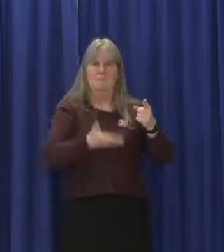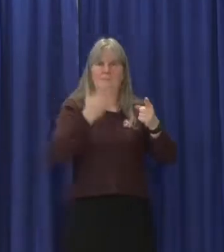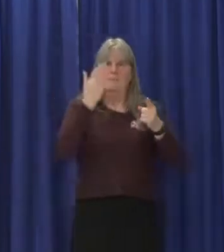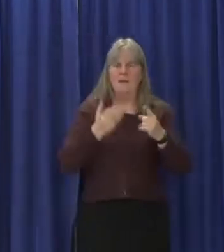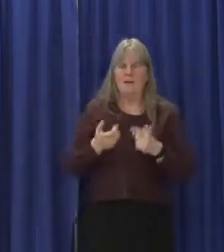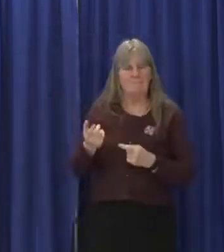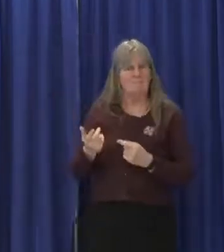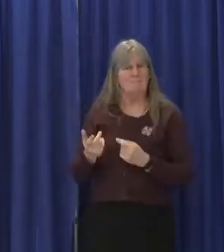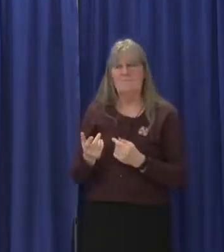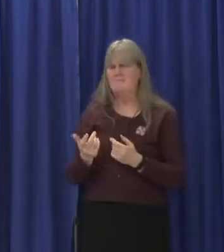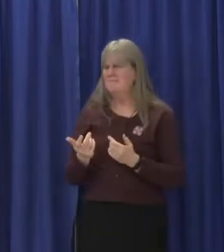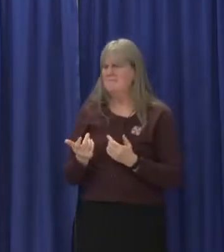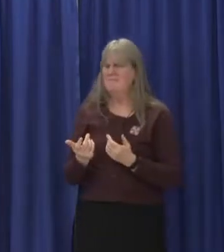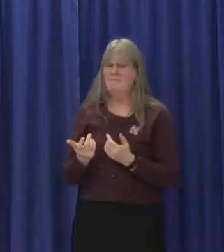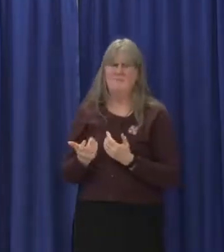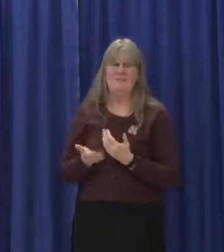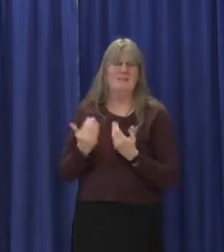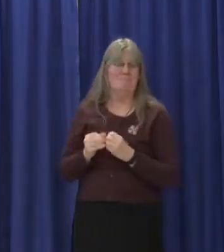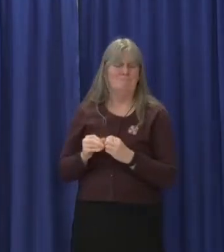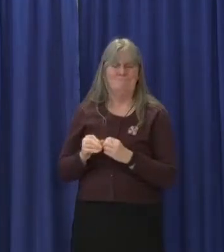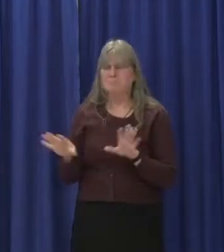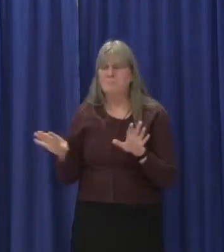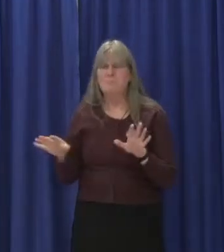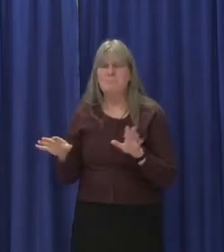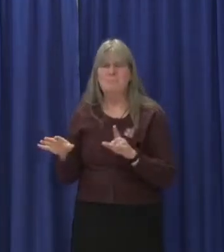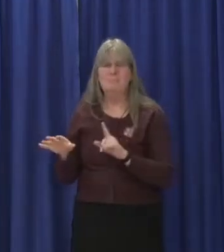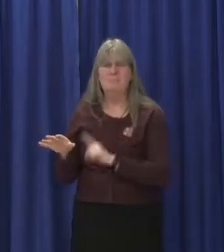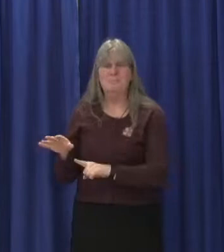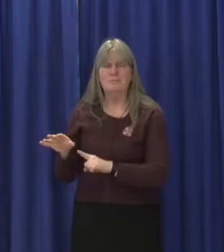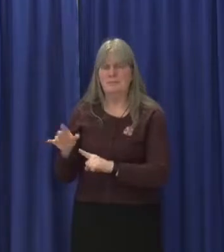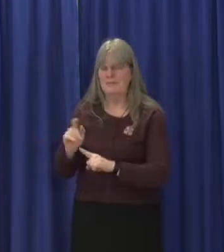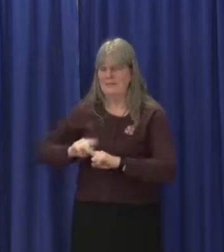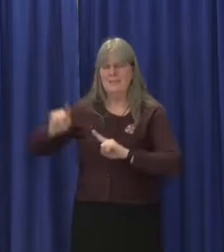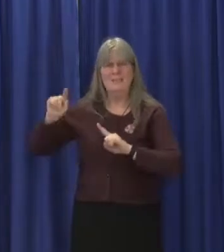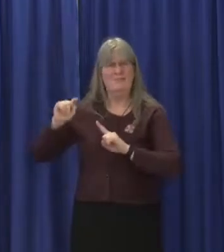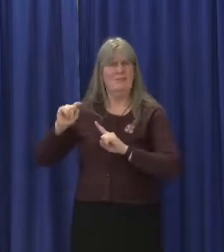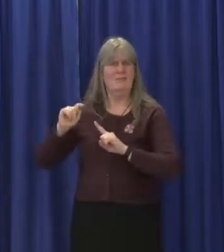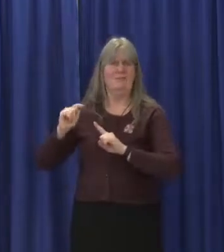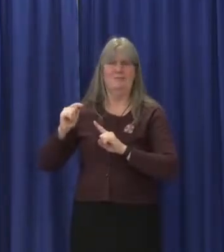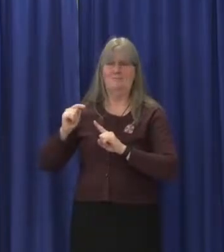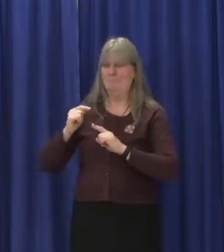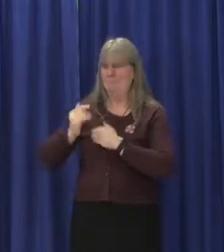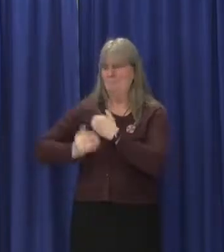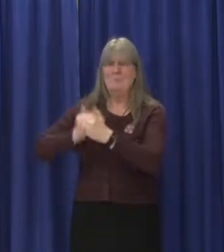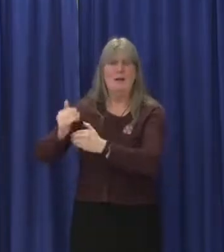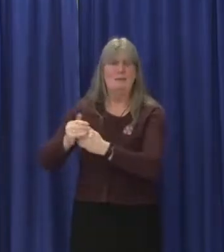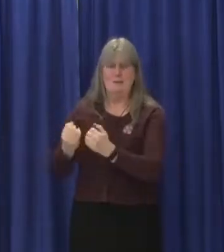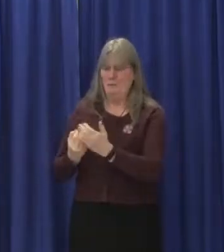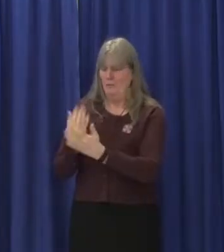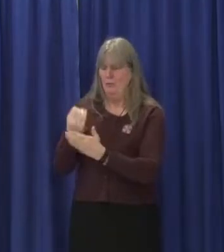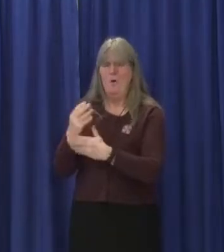transmissible and that basically acts differently. And again, you know, kudos to Yukoners.